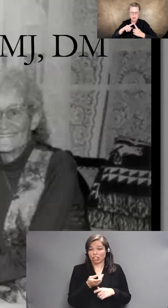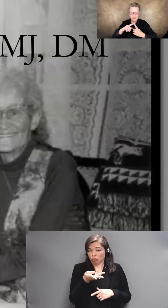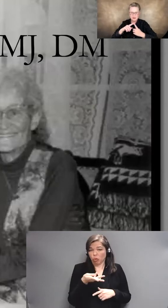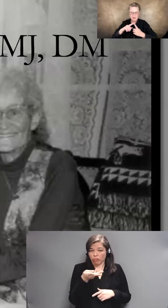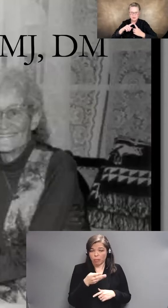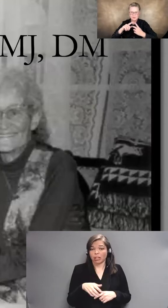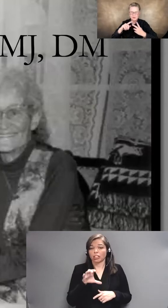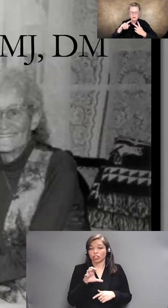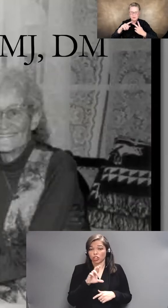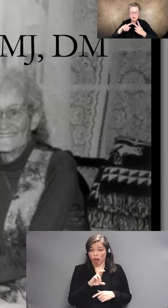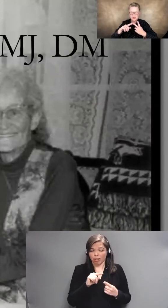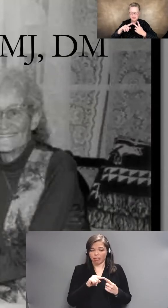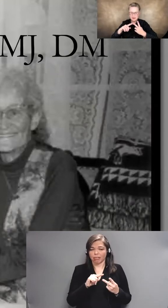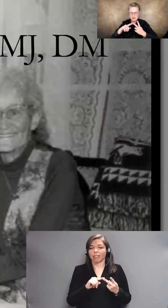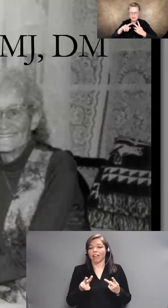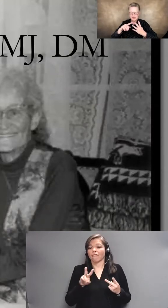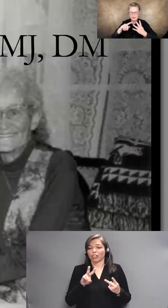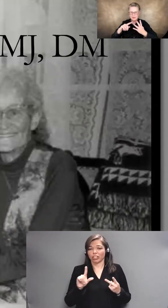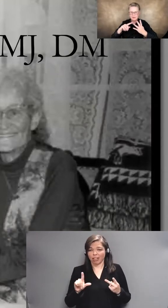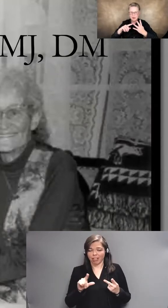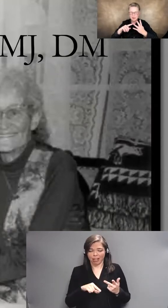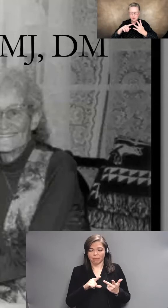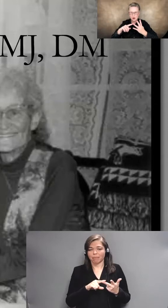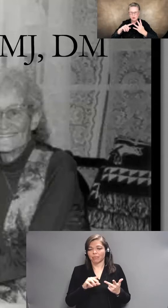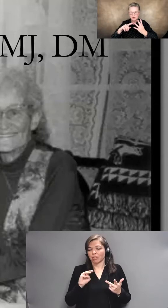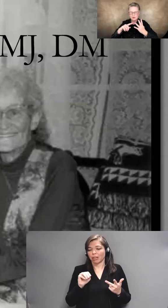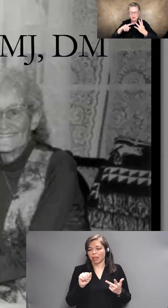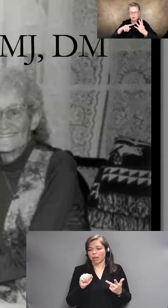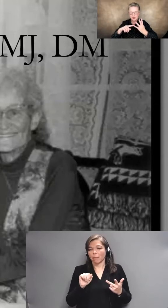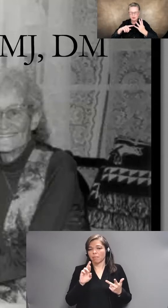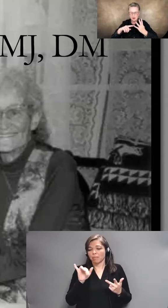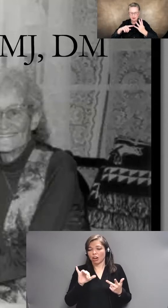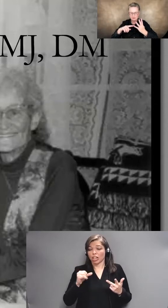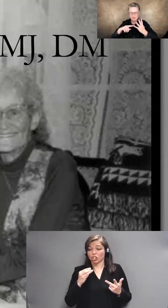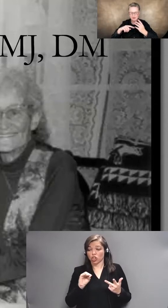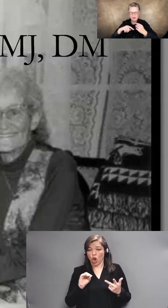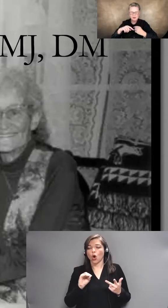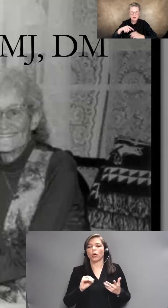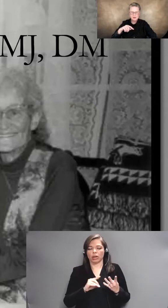there's Charlotte, Virginia Lee, Marie Joe, and Dorothy May,